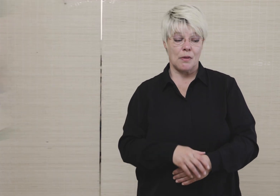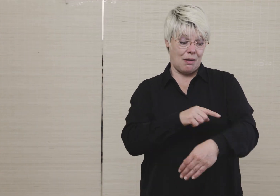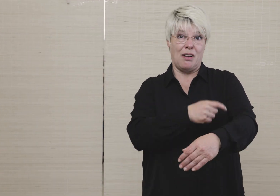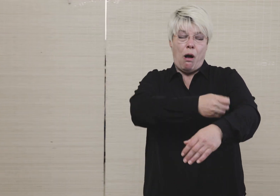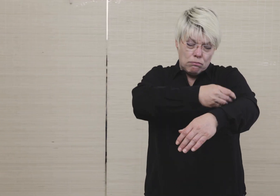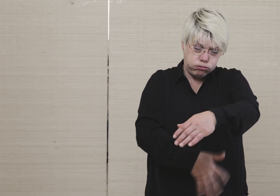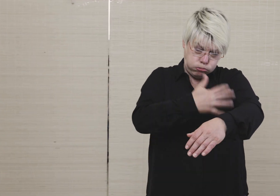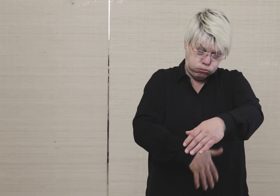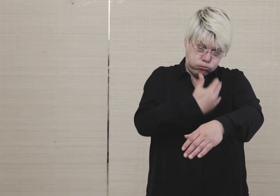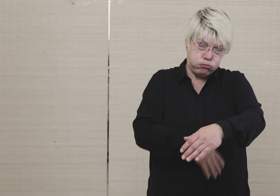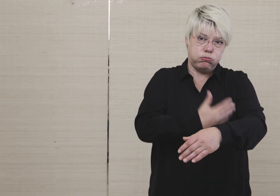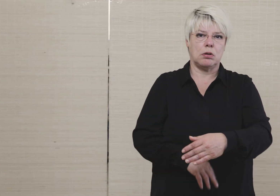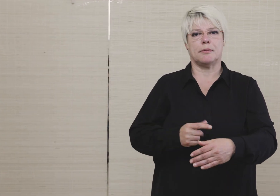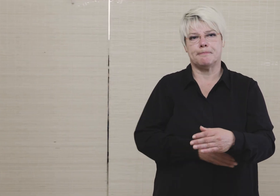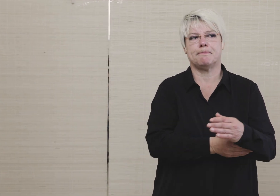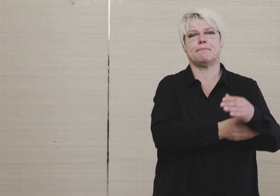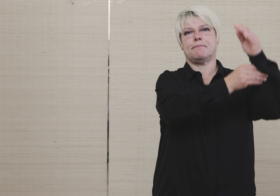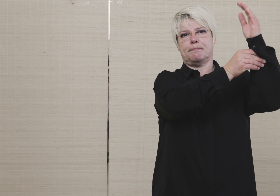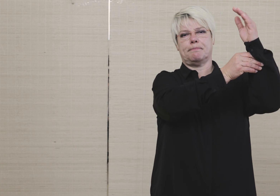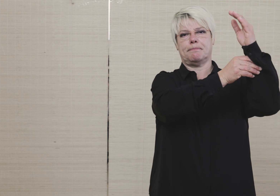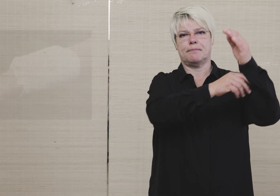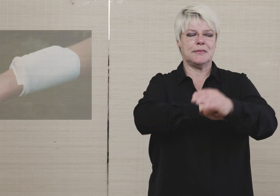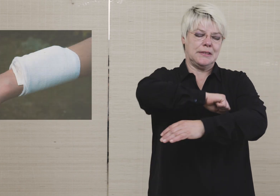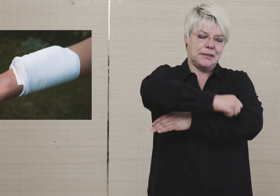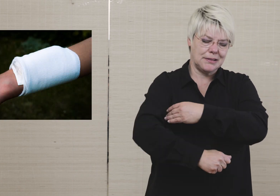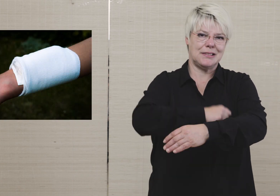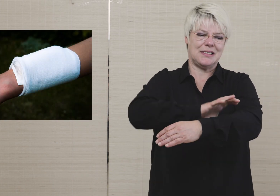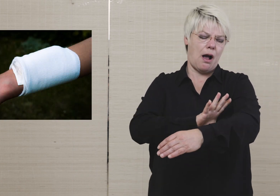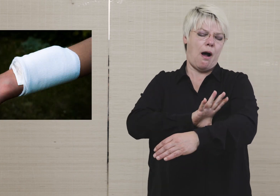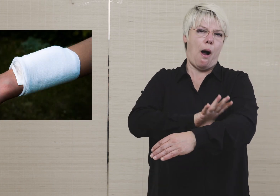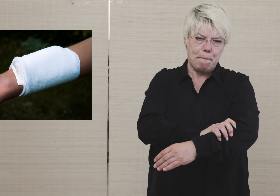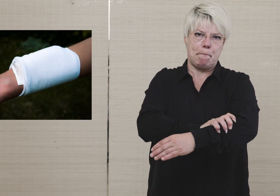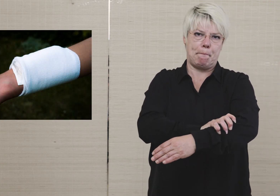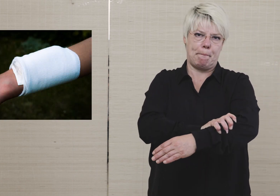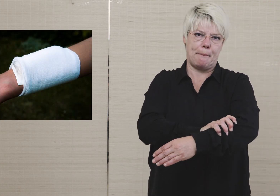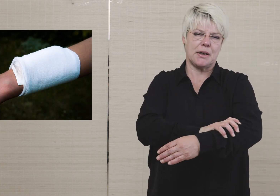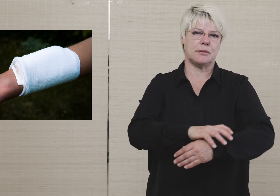With severely bleeding wounds, the injured part should be held up Then put on a pressure bandage